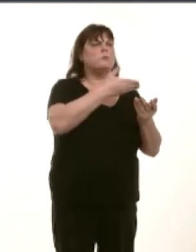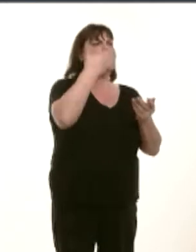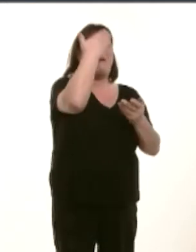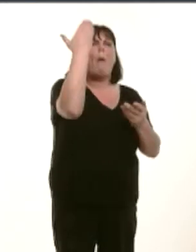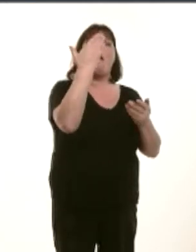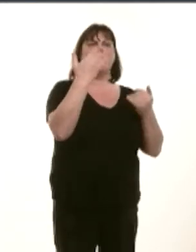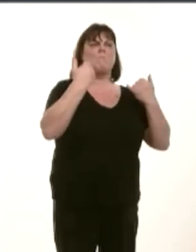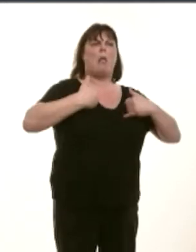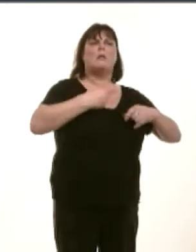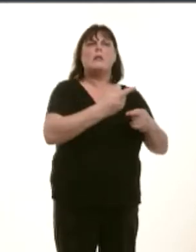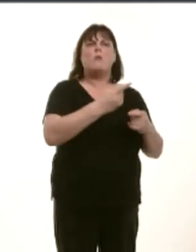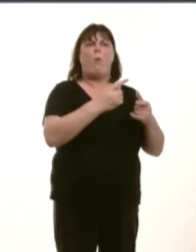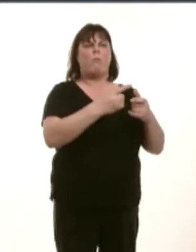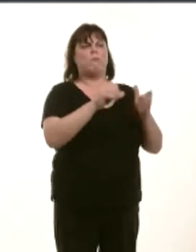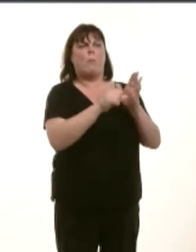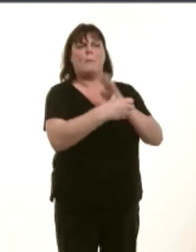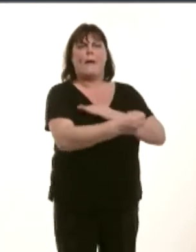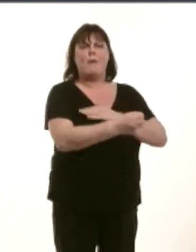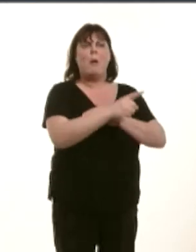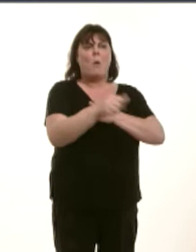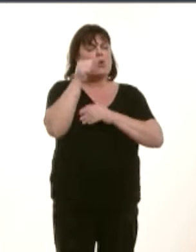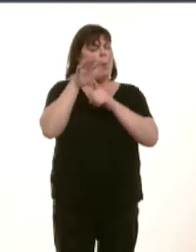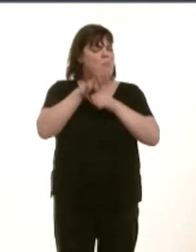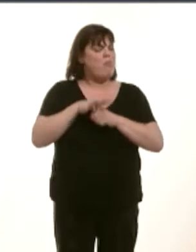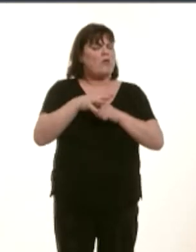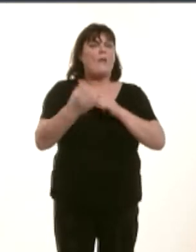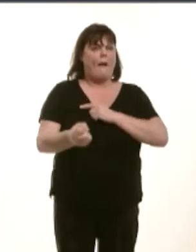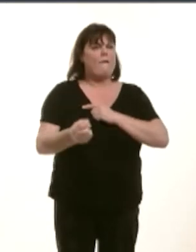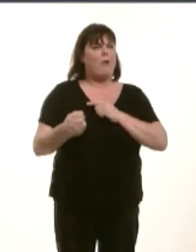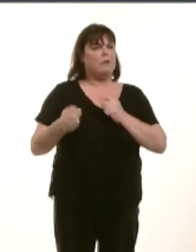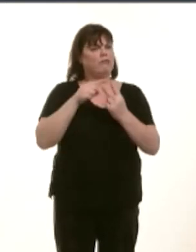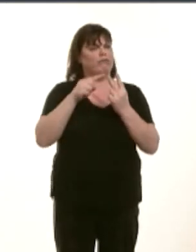months. But there are pressures and those pressures are twofold. One of the reasons